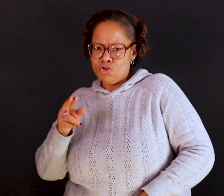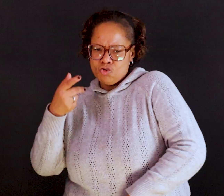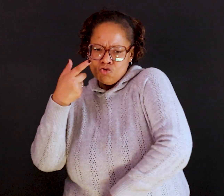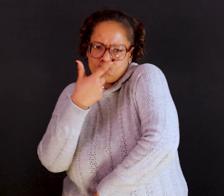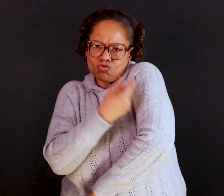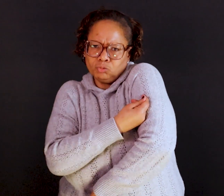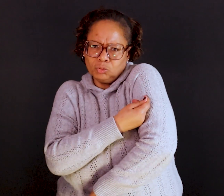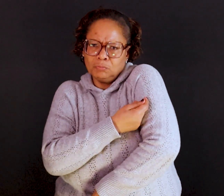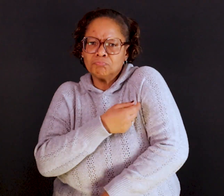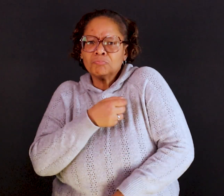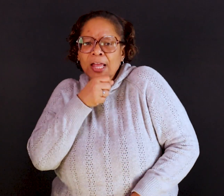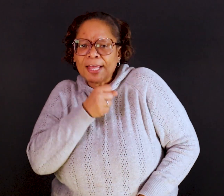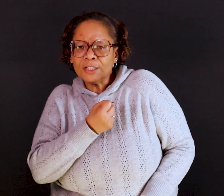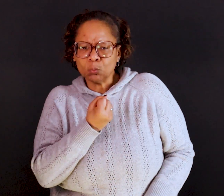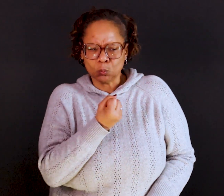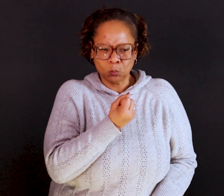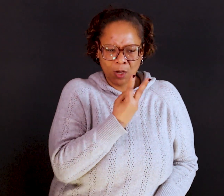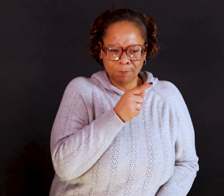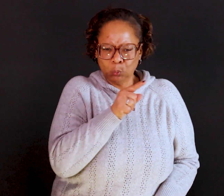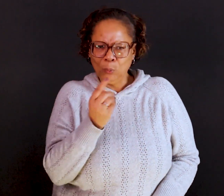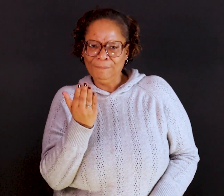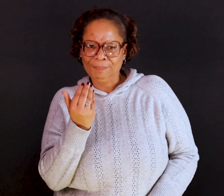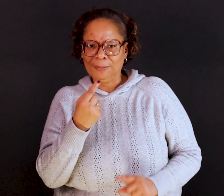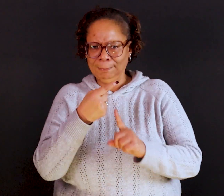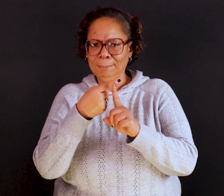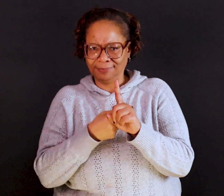Children get MMR doses at 12 to 15 months